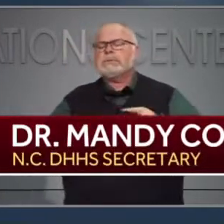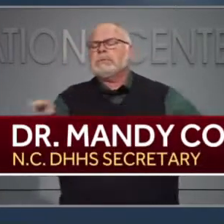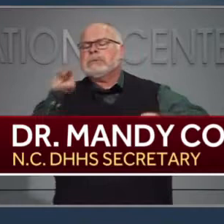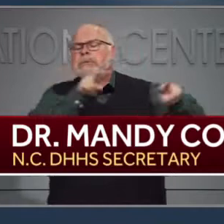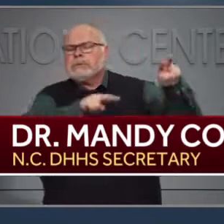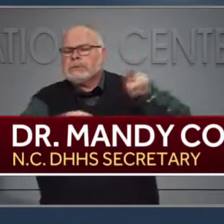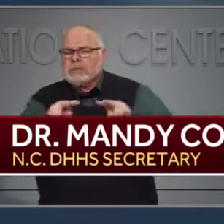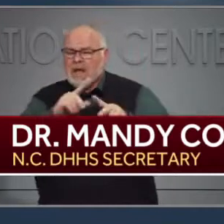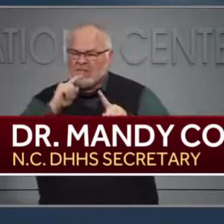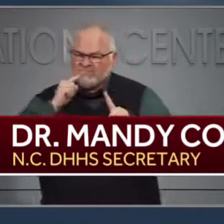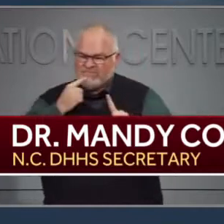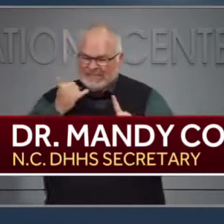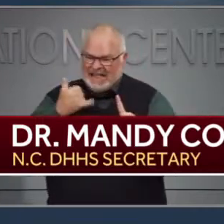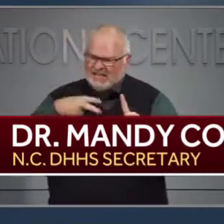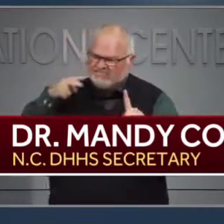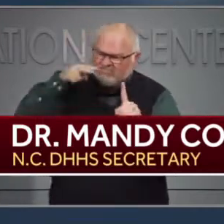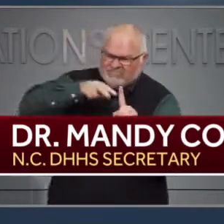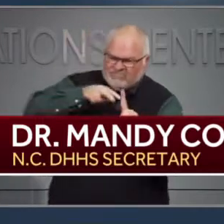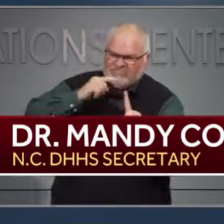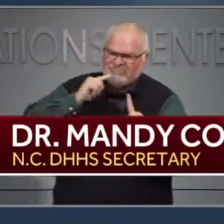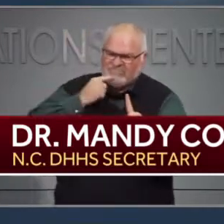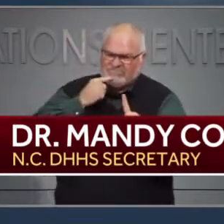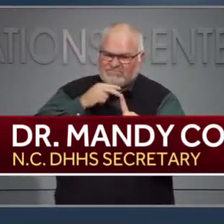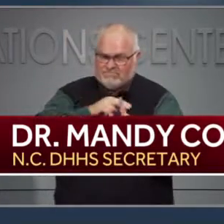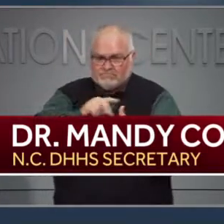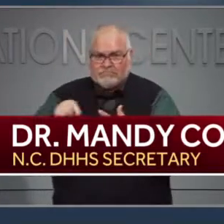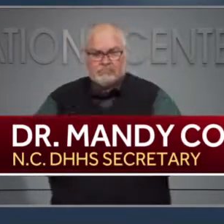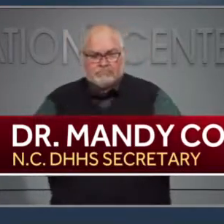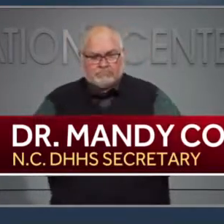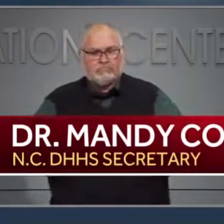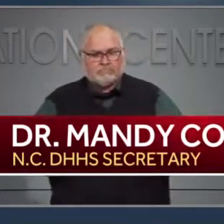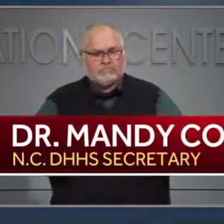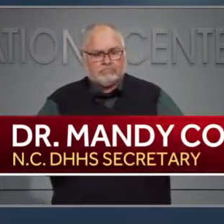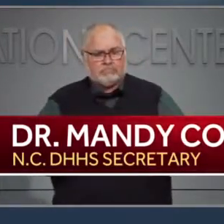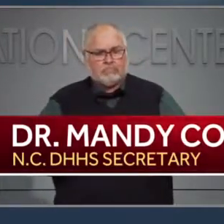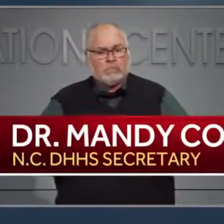PARTICULARLY IN INFECTION CONTROL. WE ARE MAKING PROGRESS.